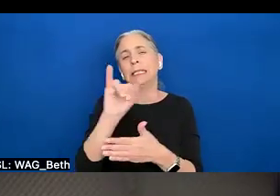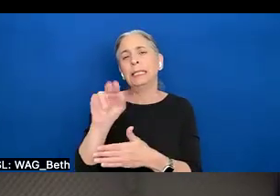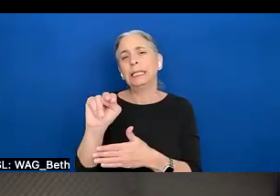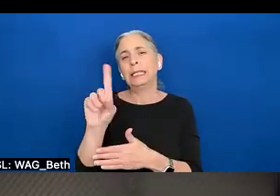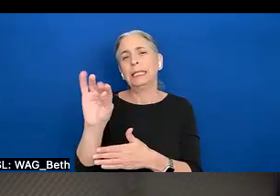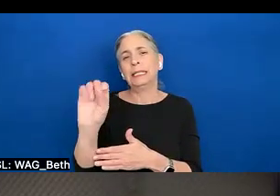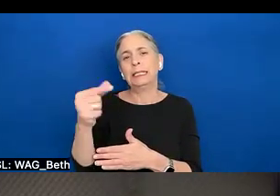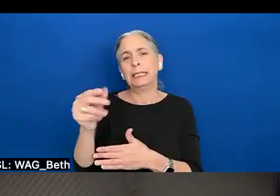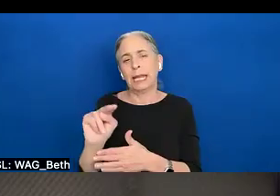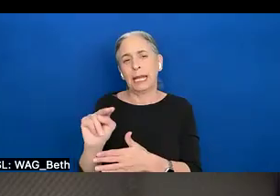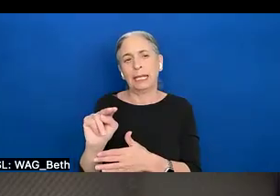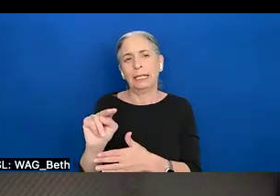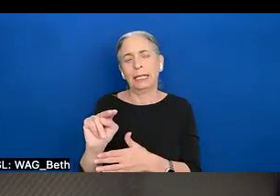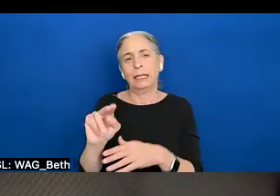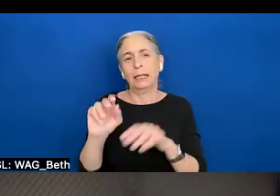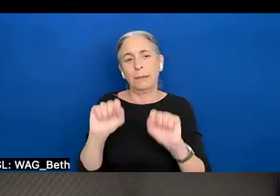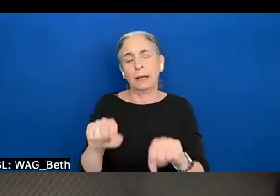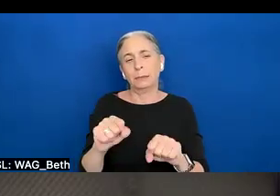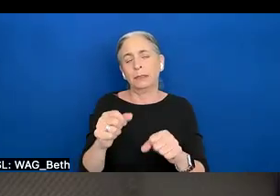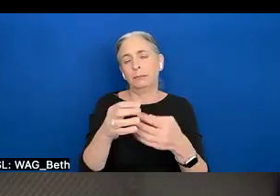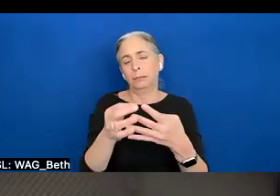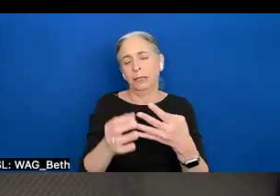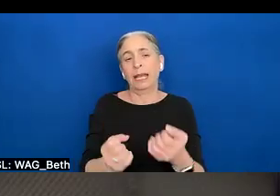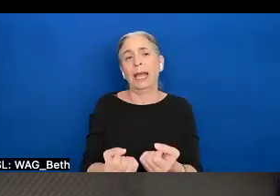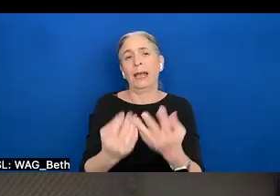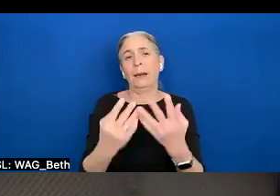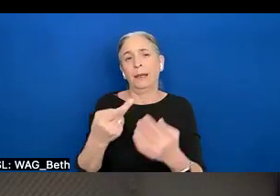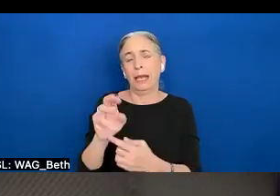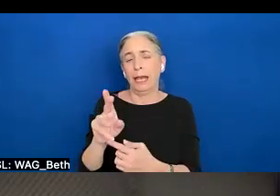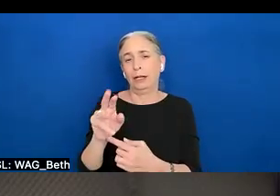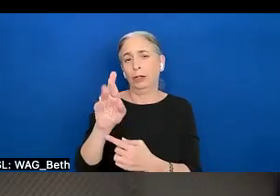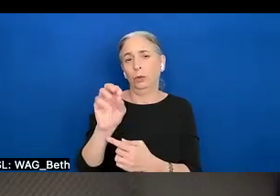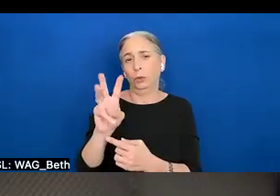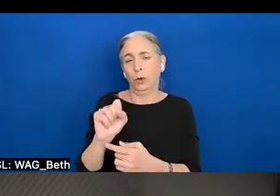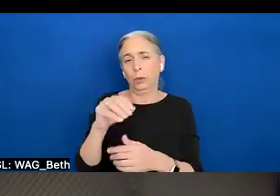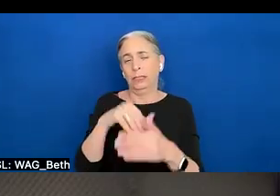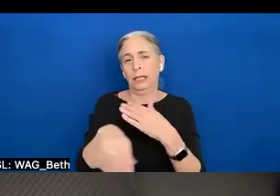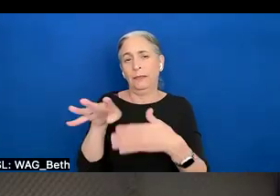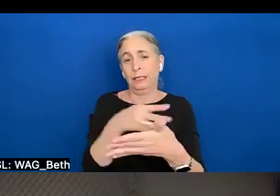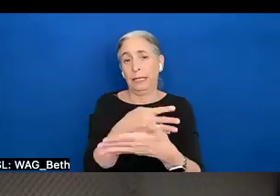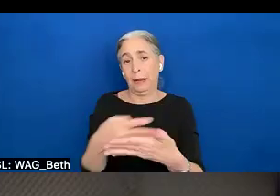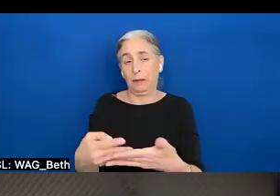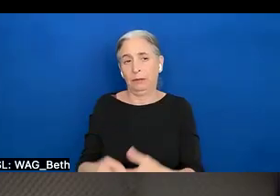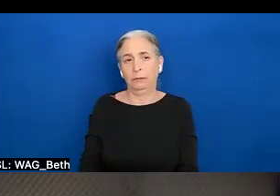to select how many header rows there are in the table.